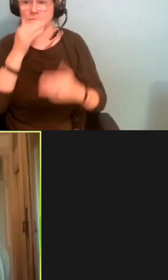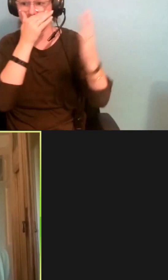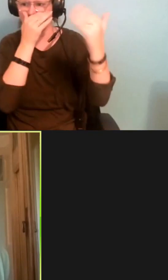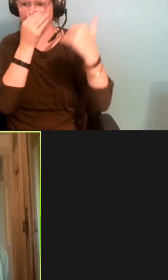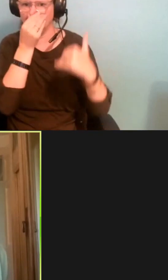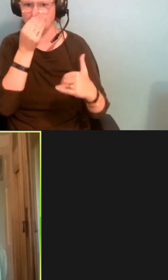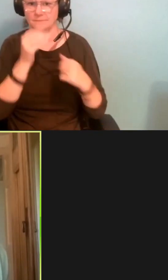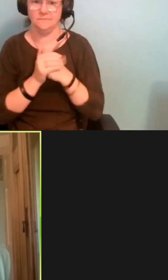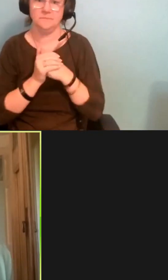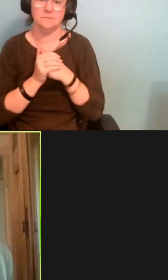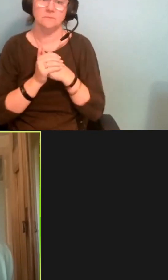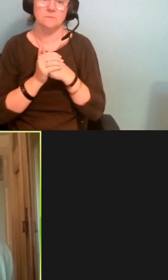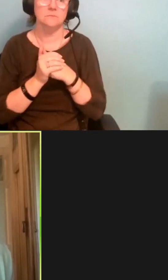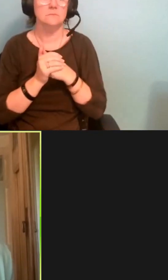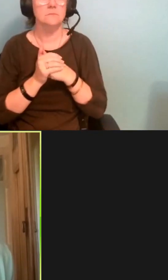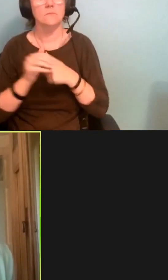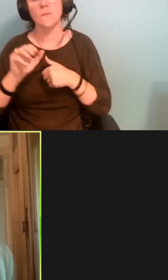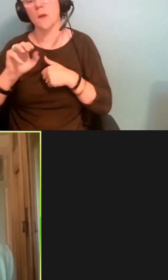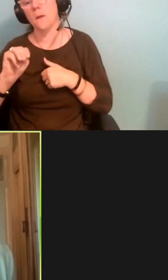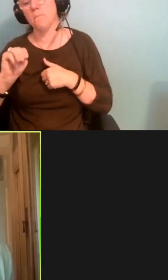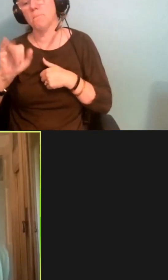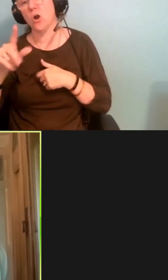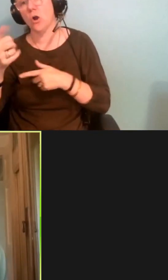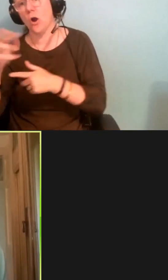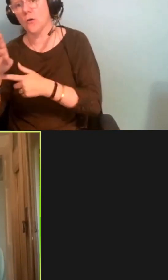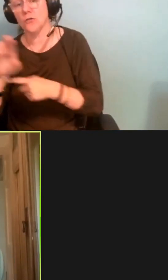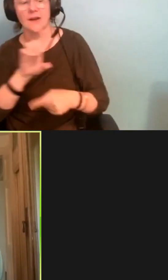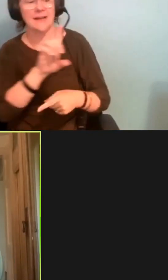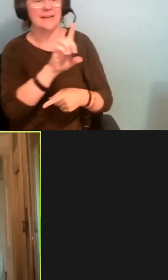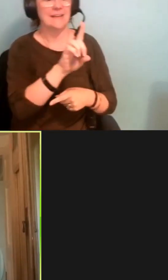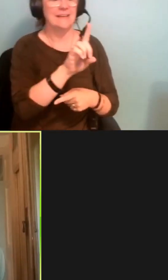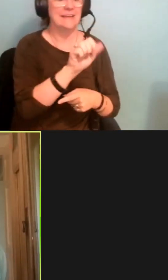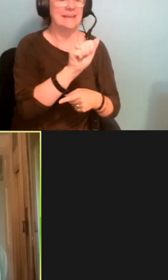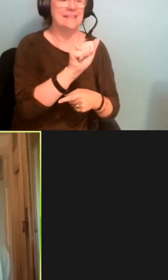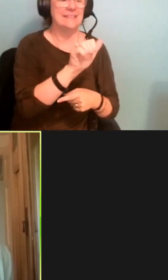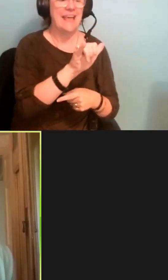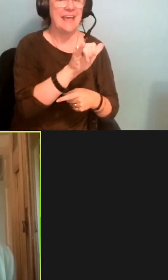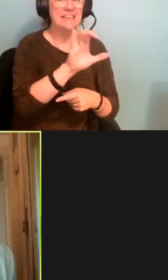question are the MacArthur and the daisy 2 your favorite language assessments for